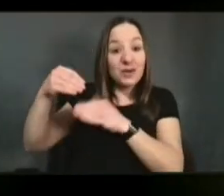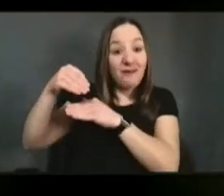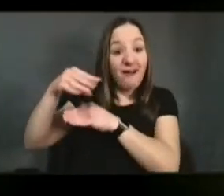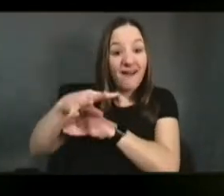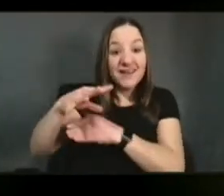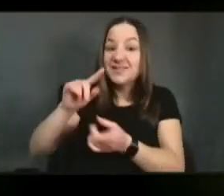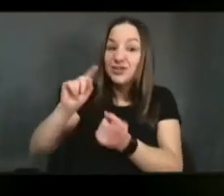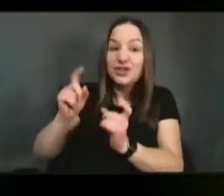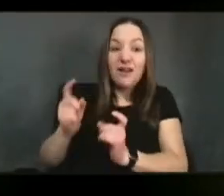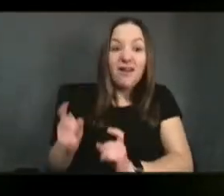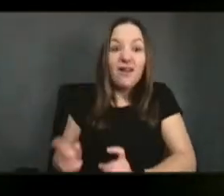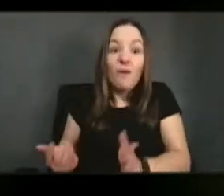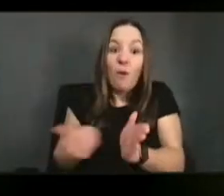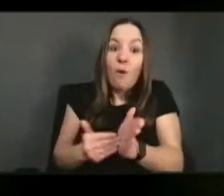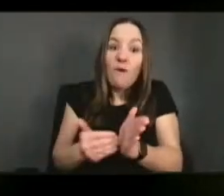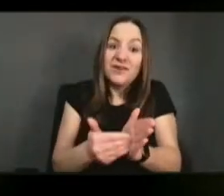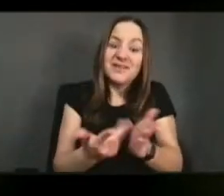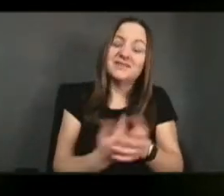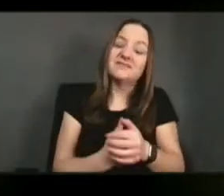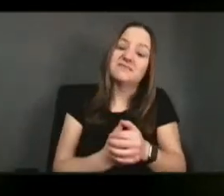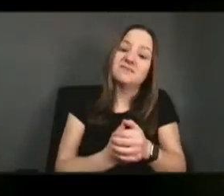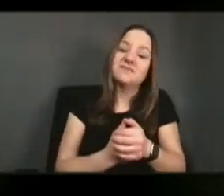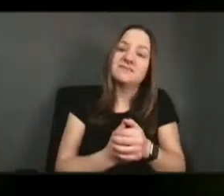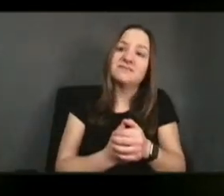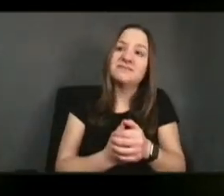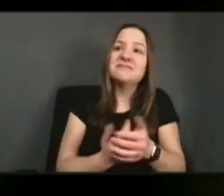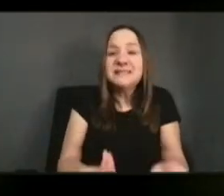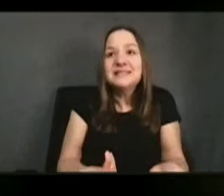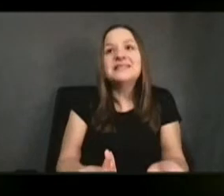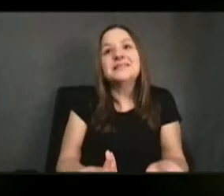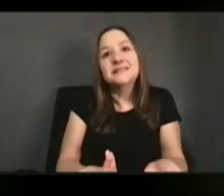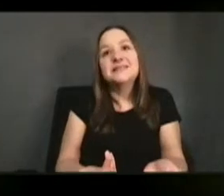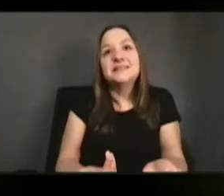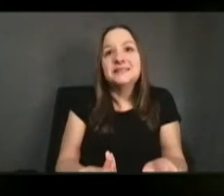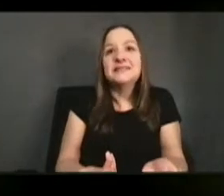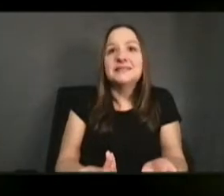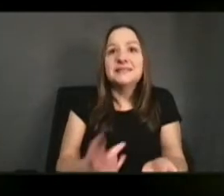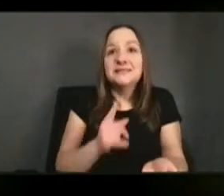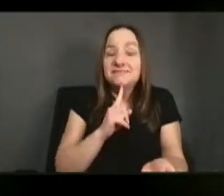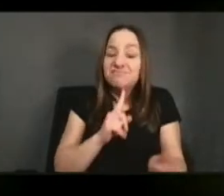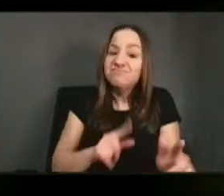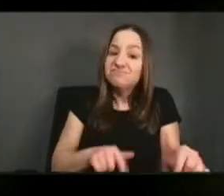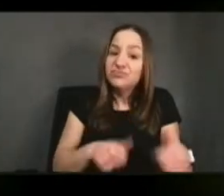watched federal guidance change.